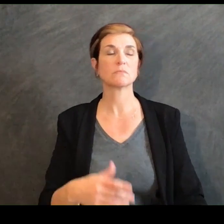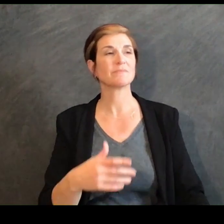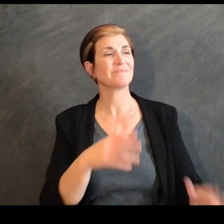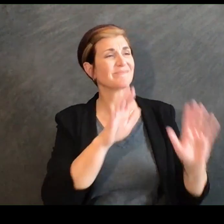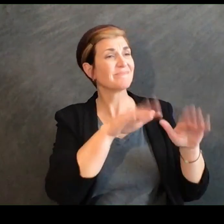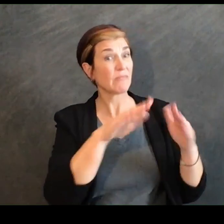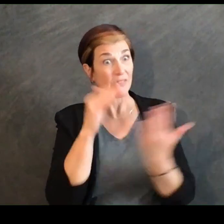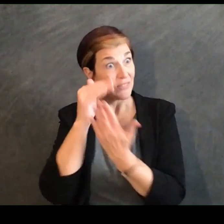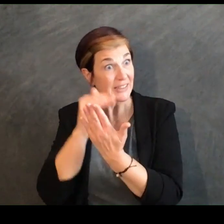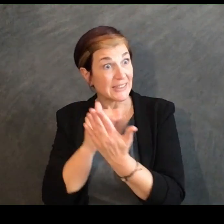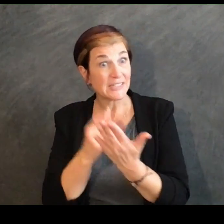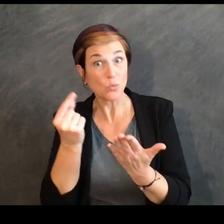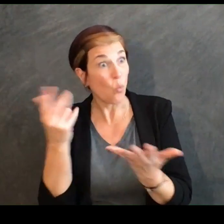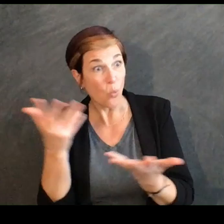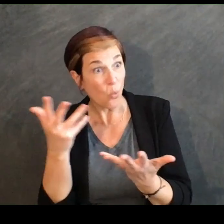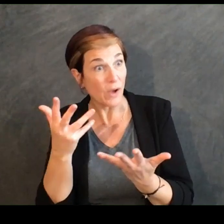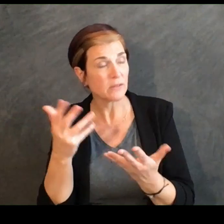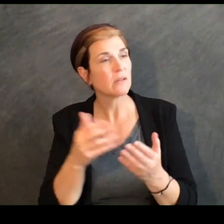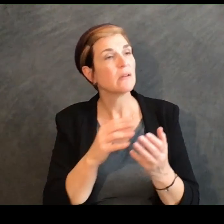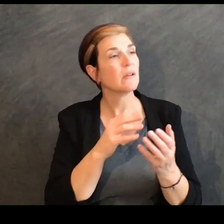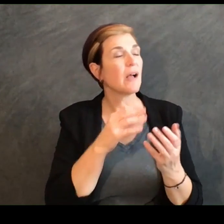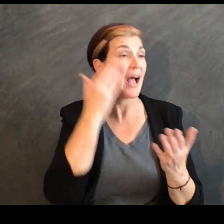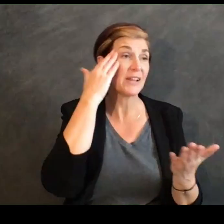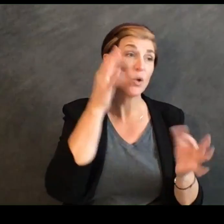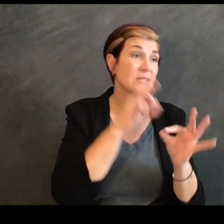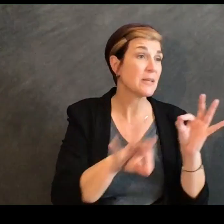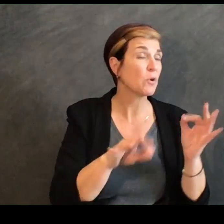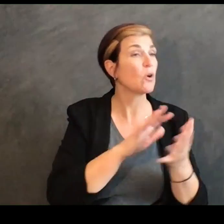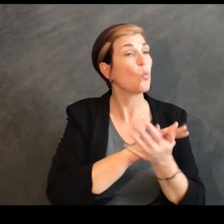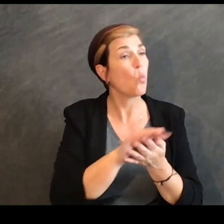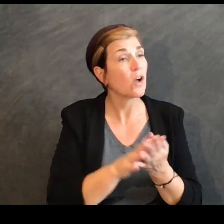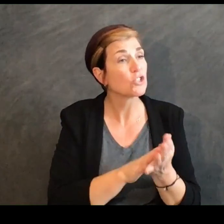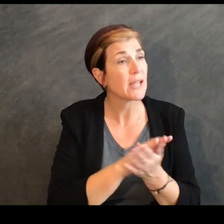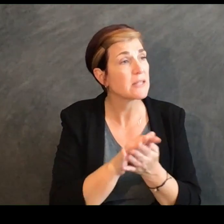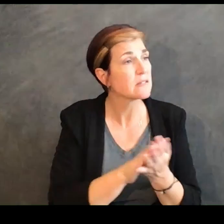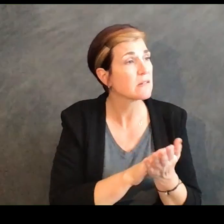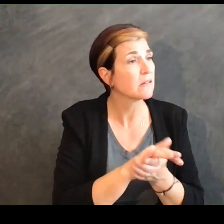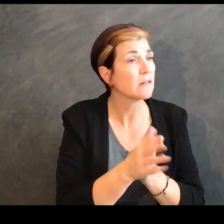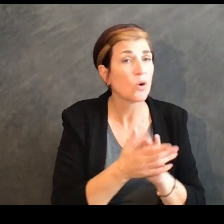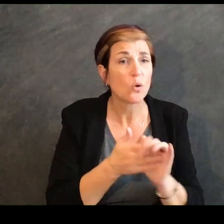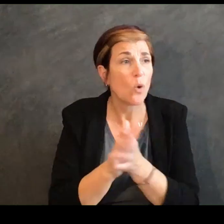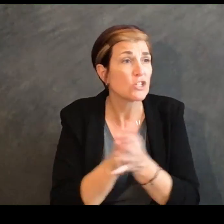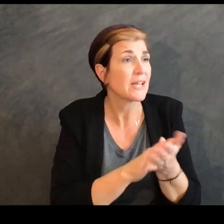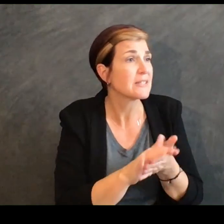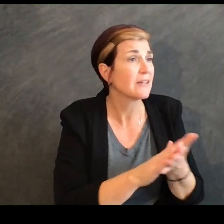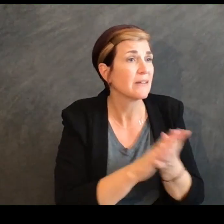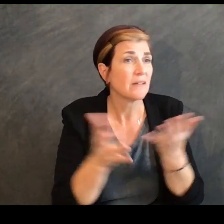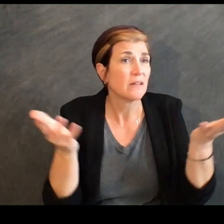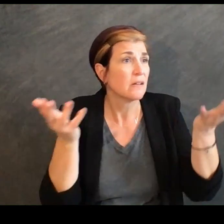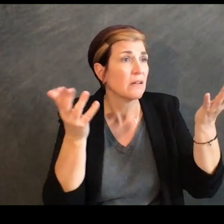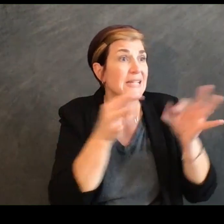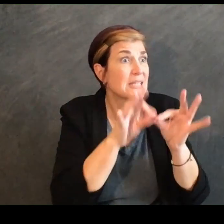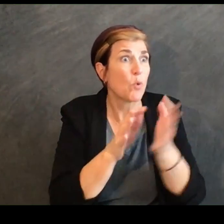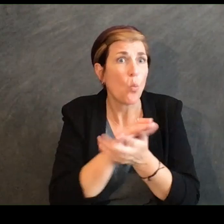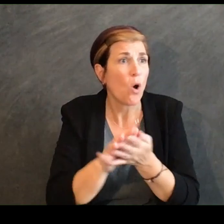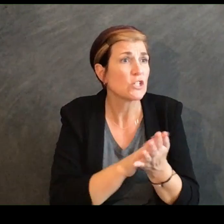as you possibly can and I know you're not always in a position to be able to wash your hands but wash them is as much as you can if